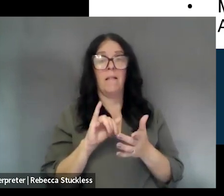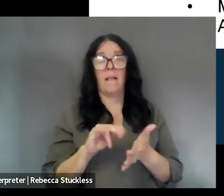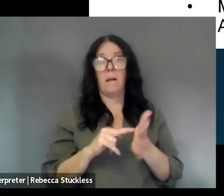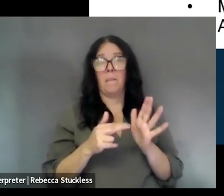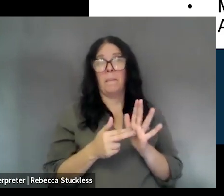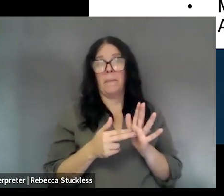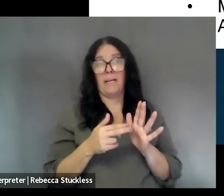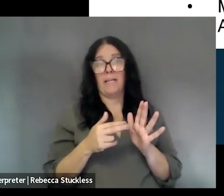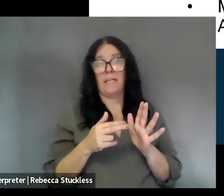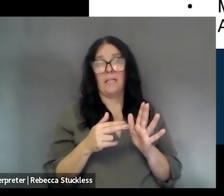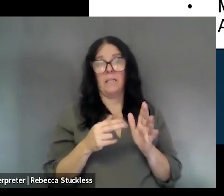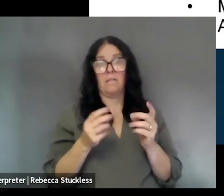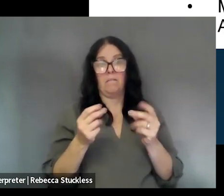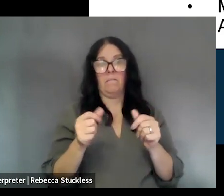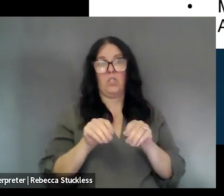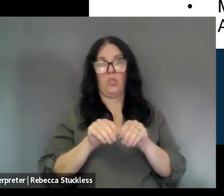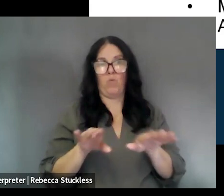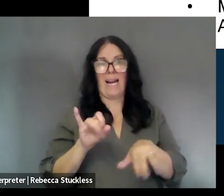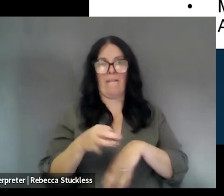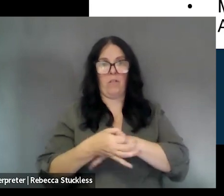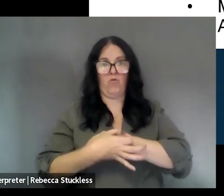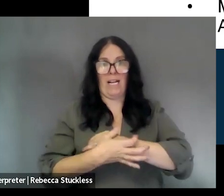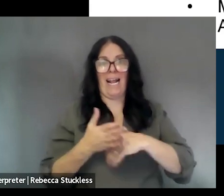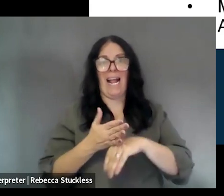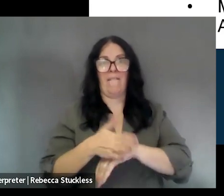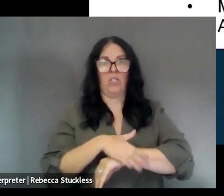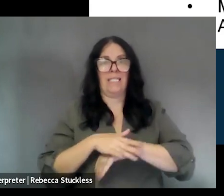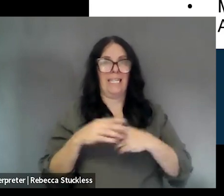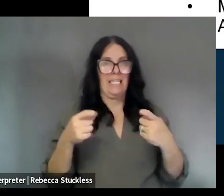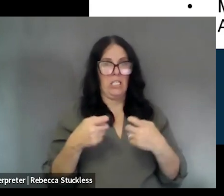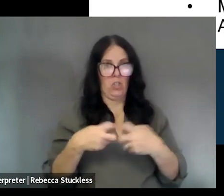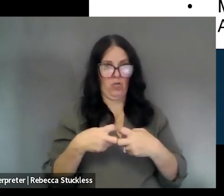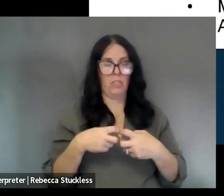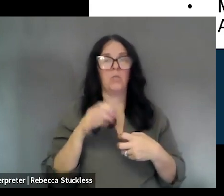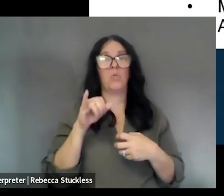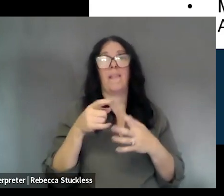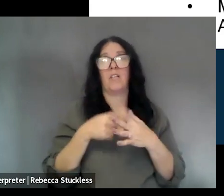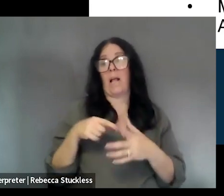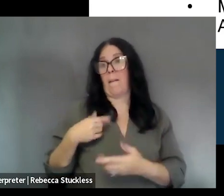spread of psoriatic lesions after a skin injury, and once again it started off as, you know, a